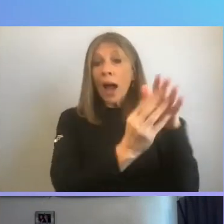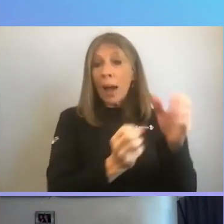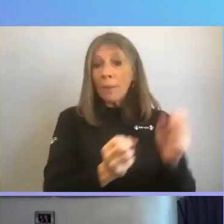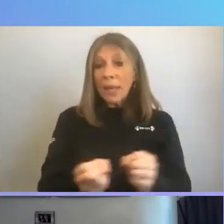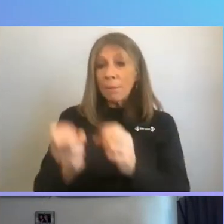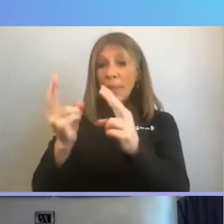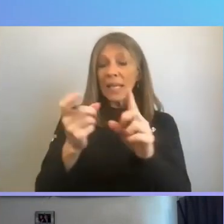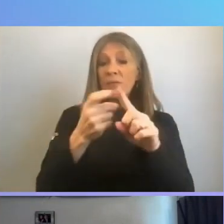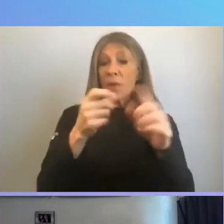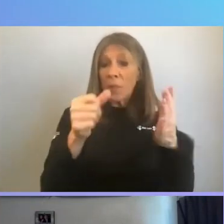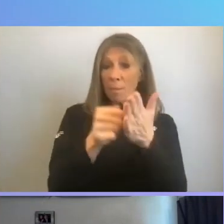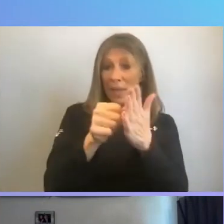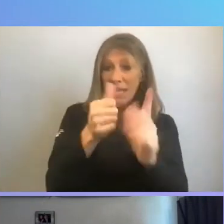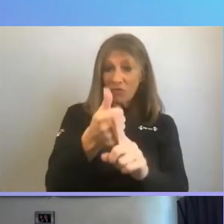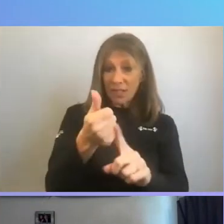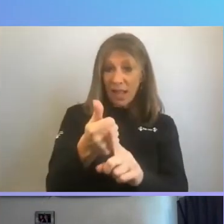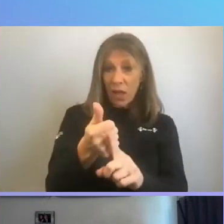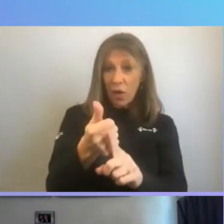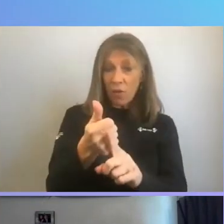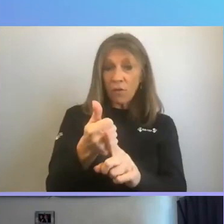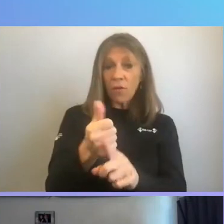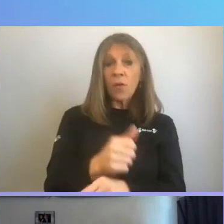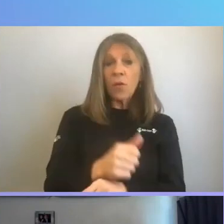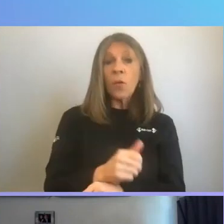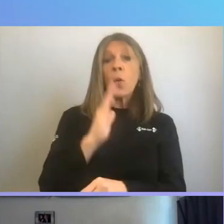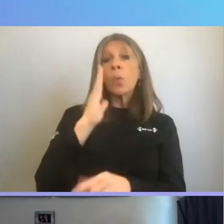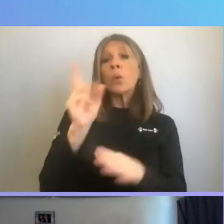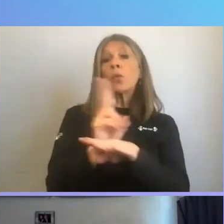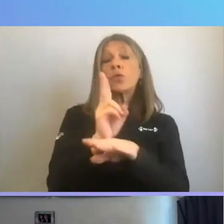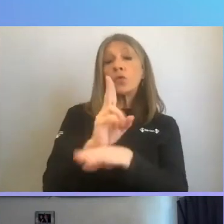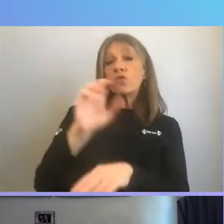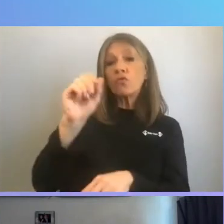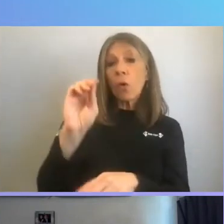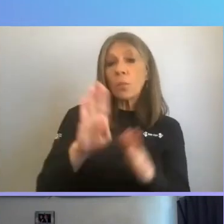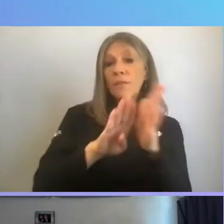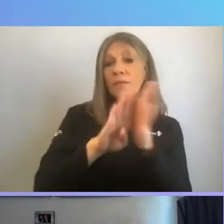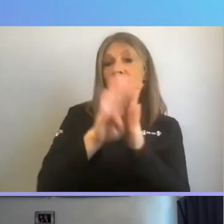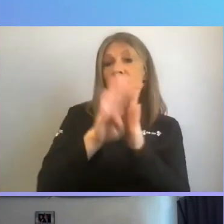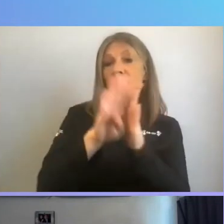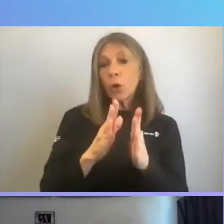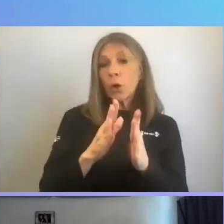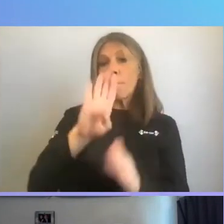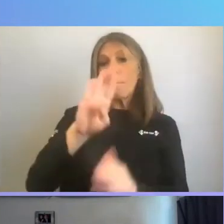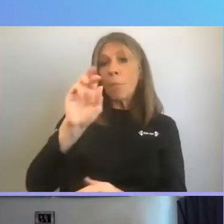page itself. We will use Chrome developer toolbars for that.